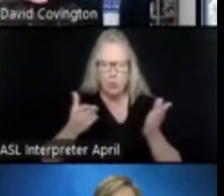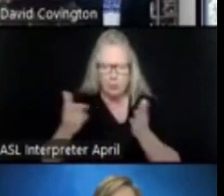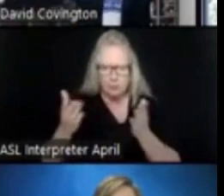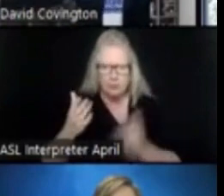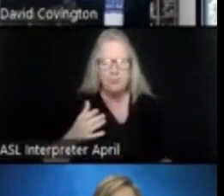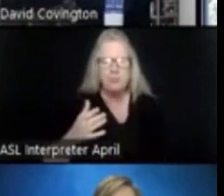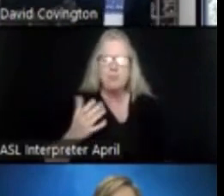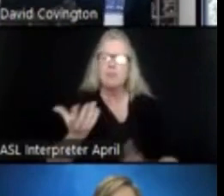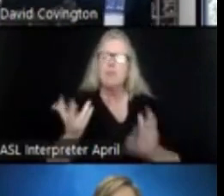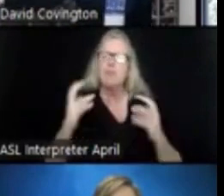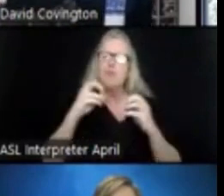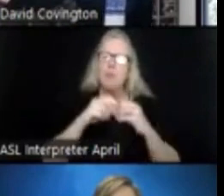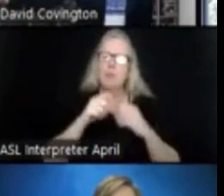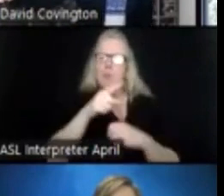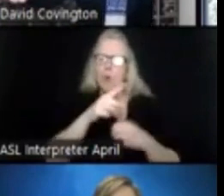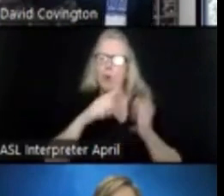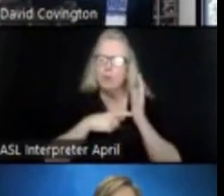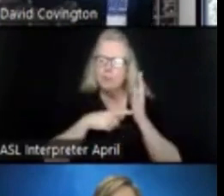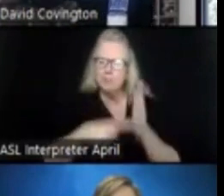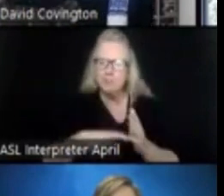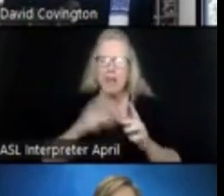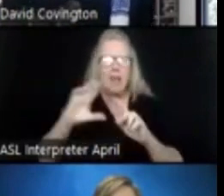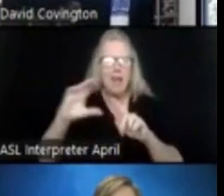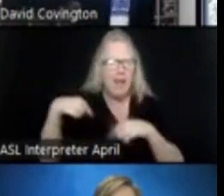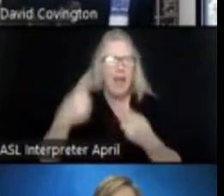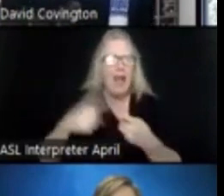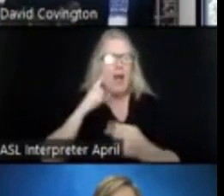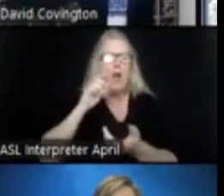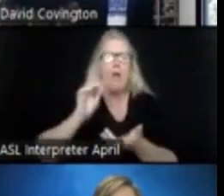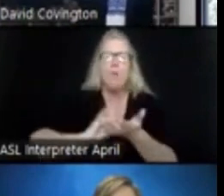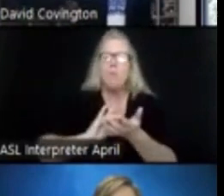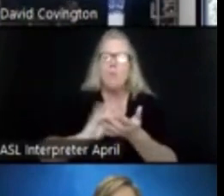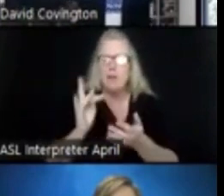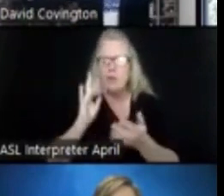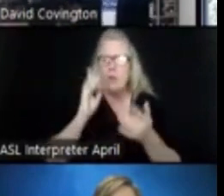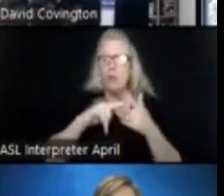MORE REMINISCING OF THE WAY THAT THE EMERGENCY MEDICAL SERVICES